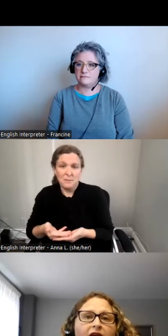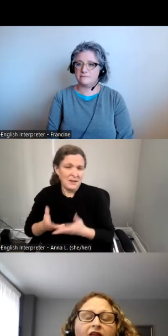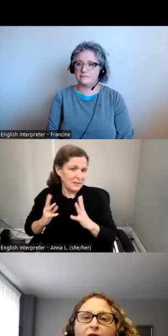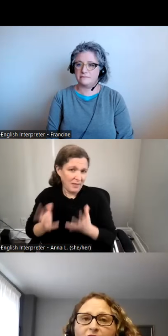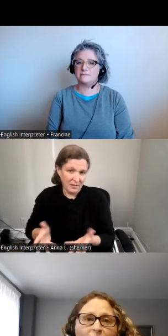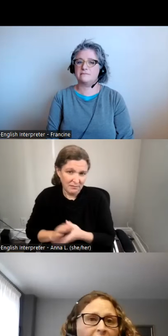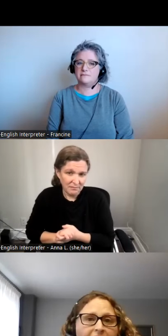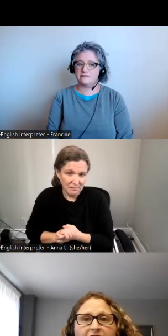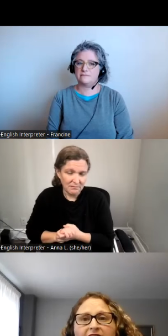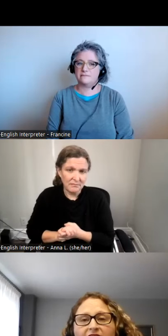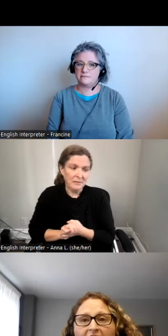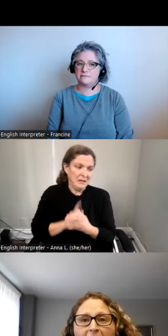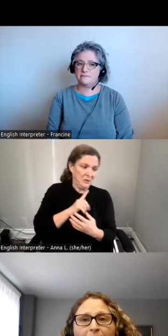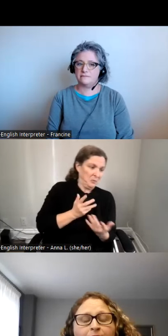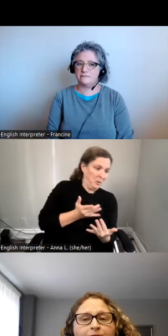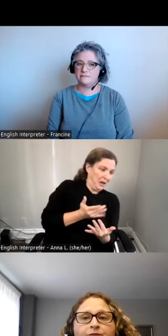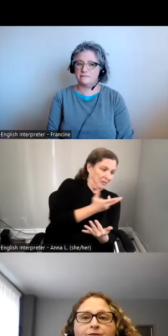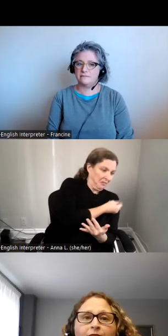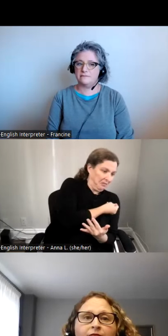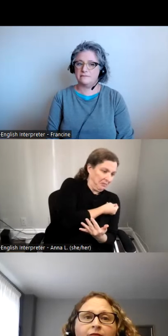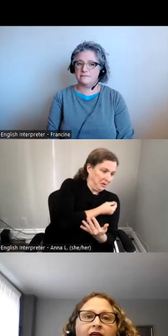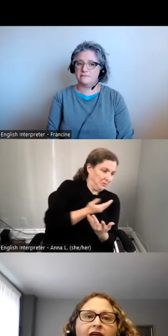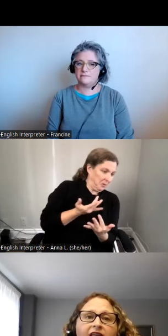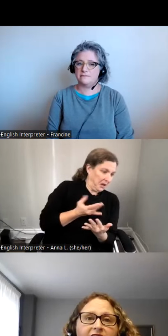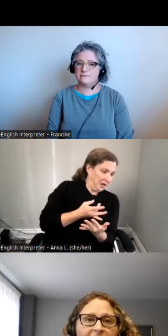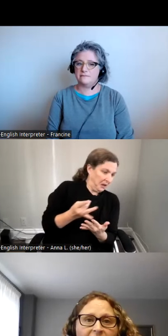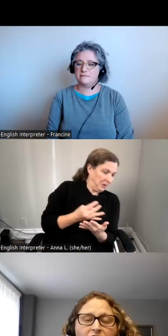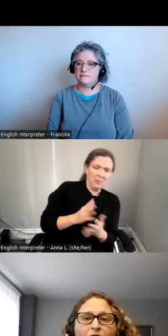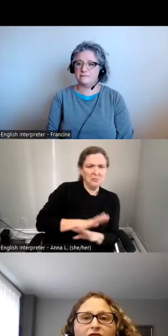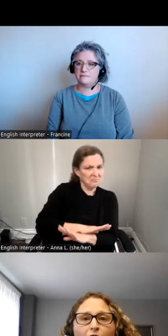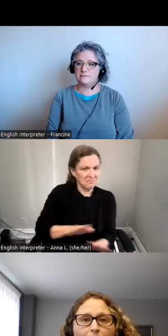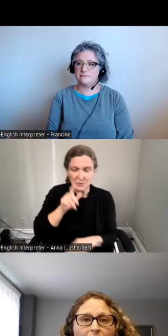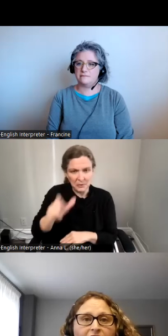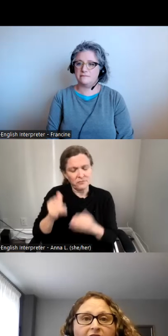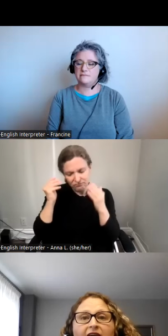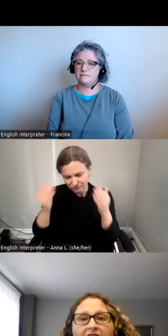. * if six months or older to then right after get their